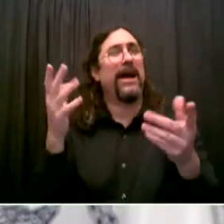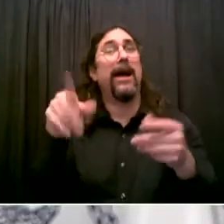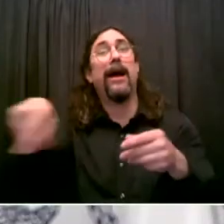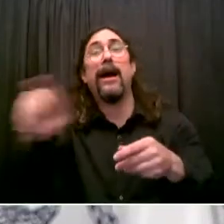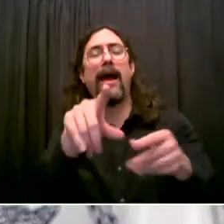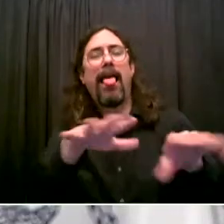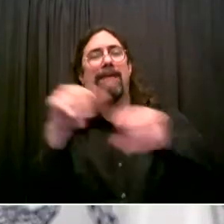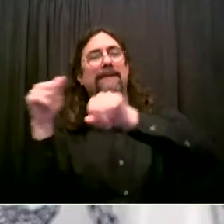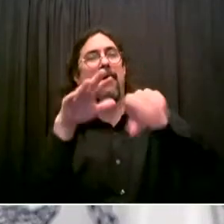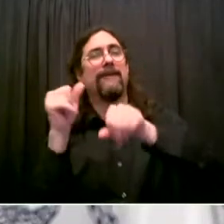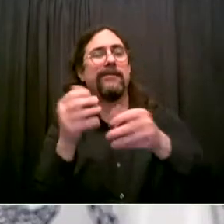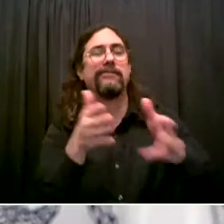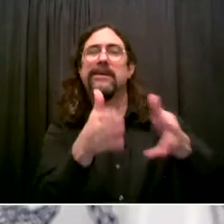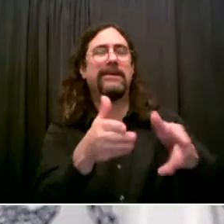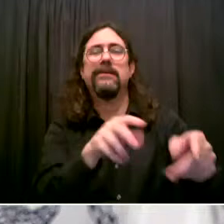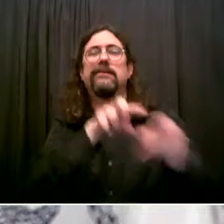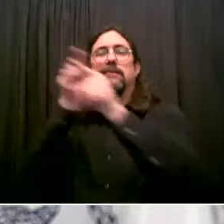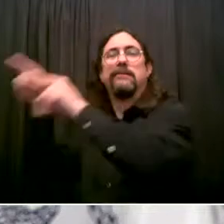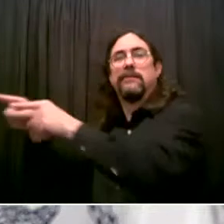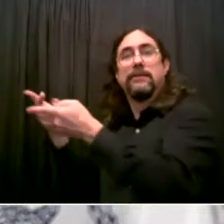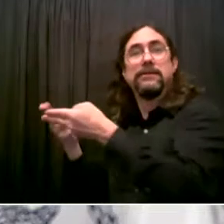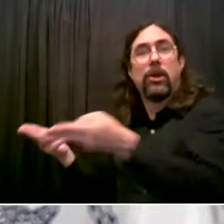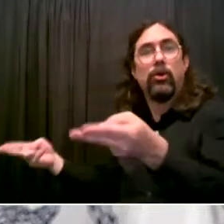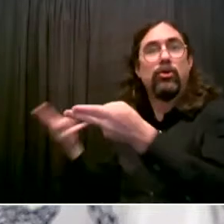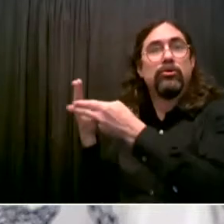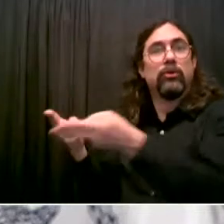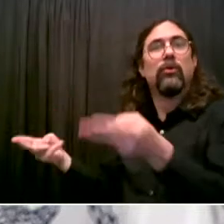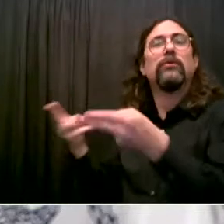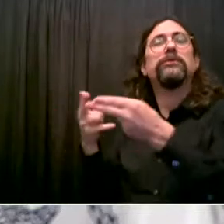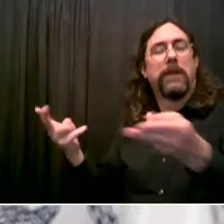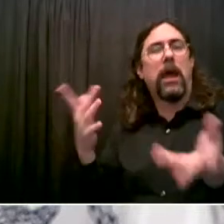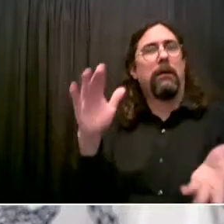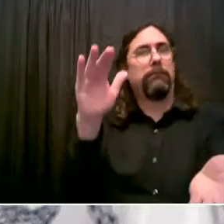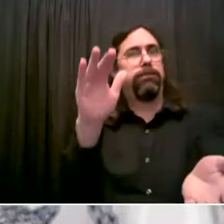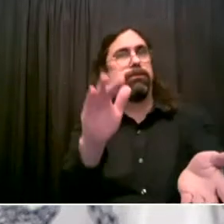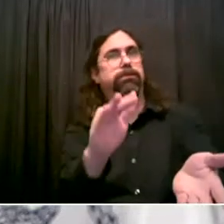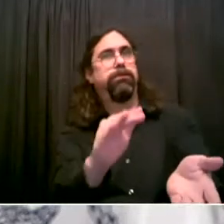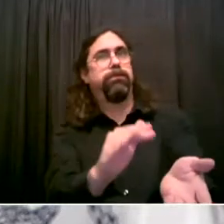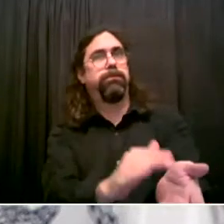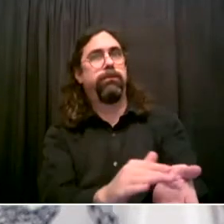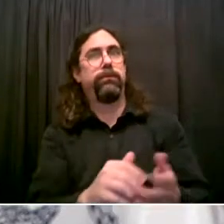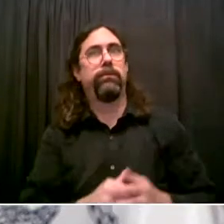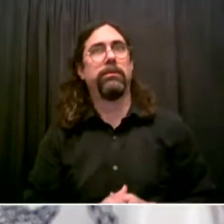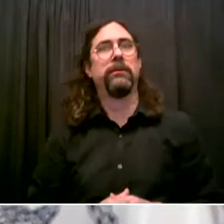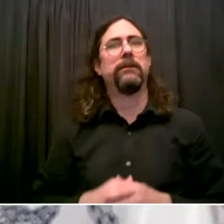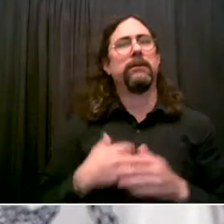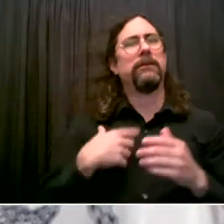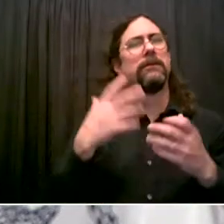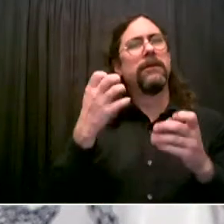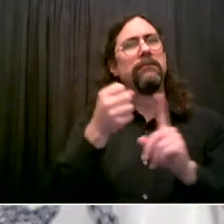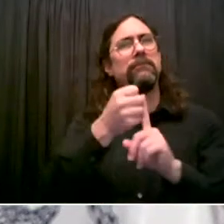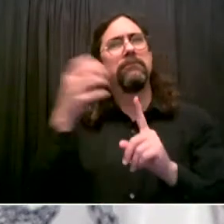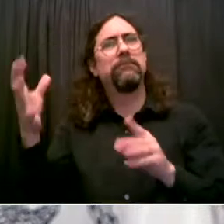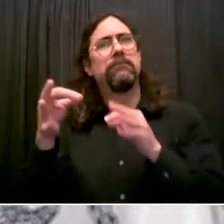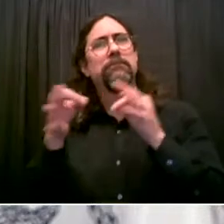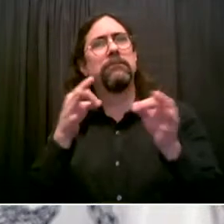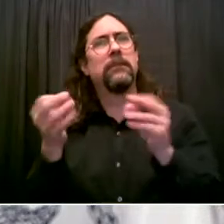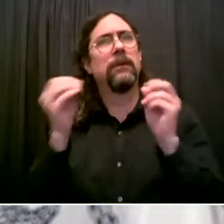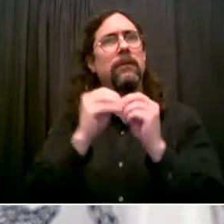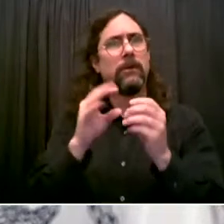AND HUNDREDS OF CASES.